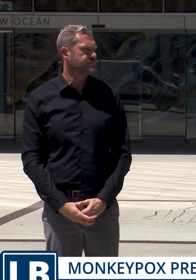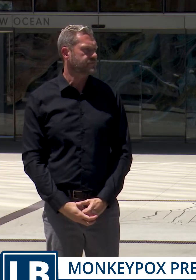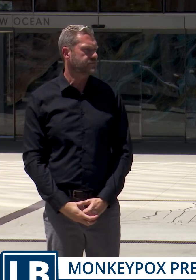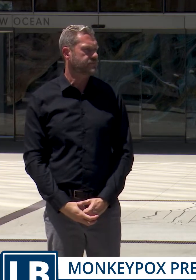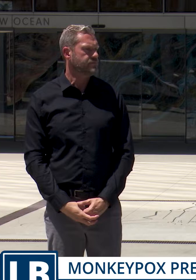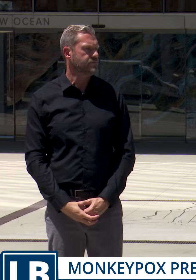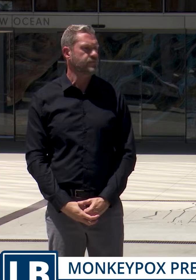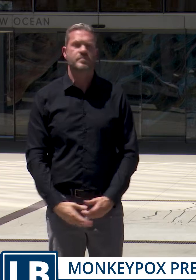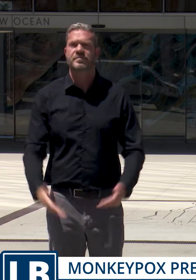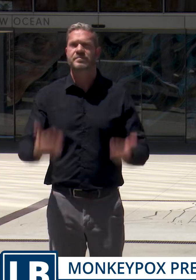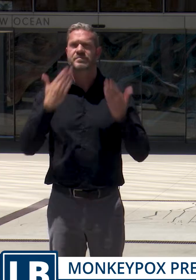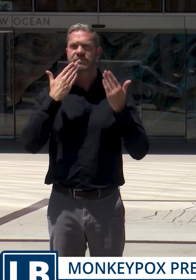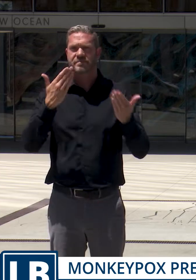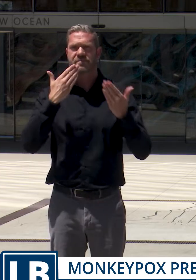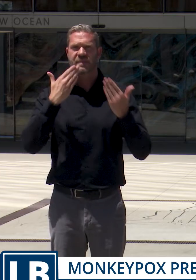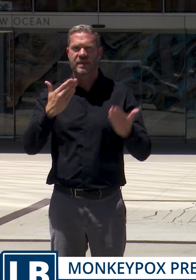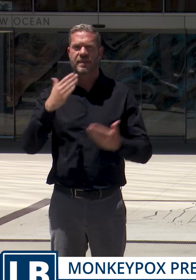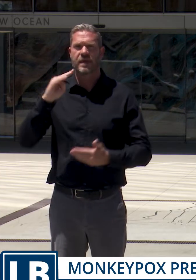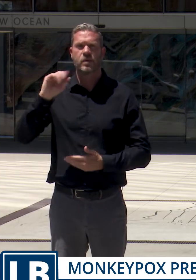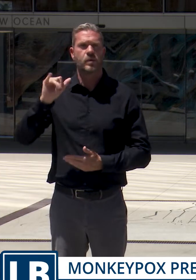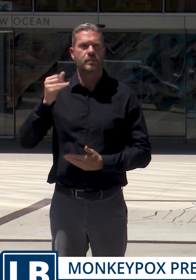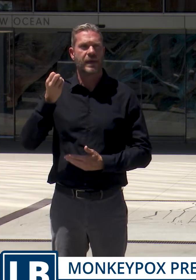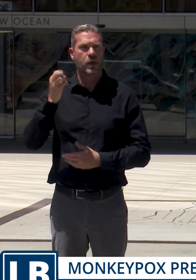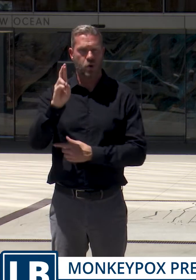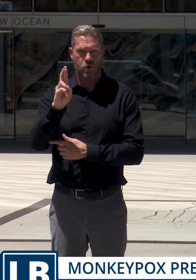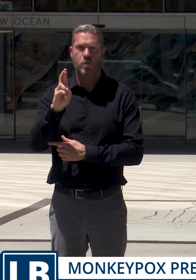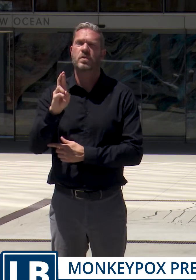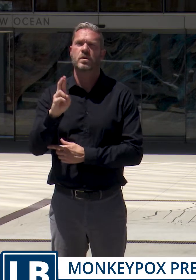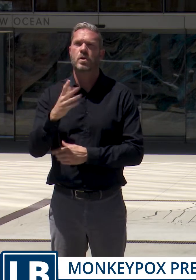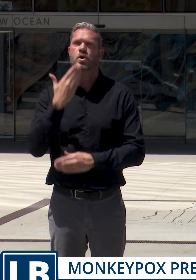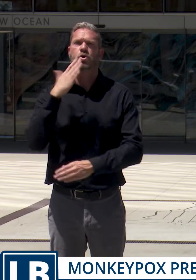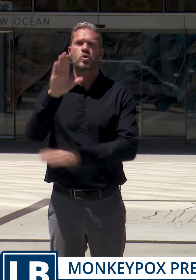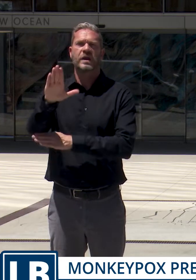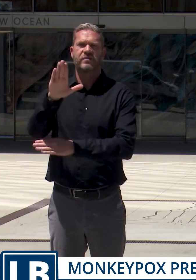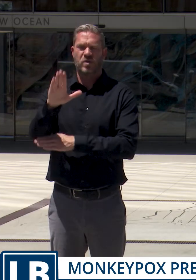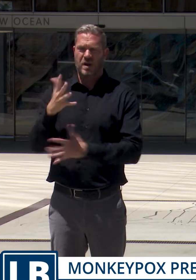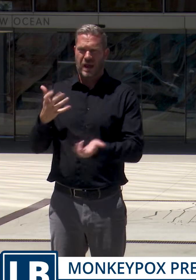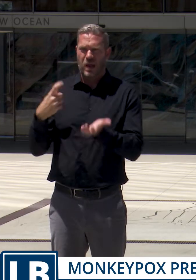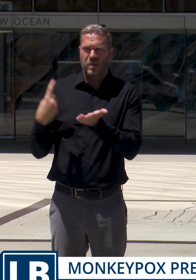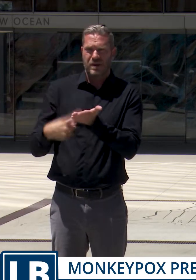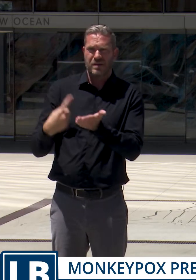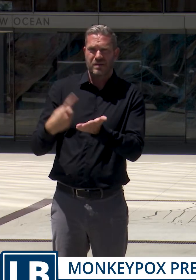thank you mayor good afternoon i'm going to talk about monkey pox signs and symptoms